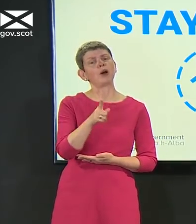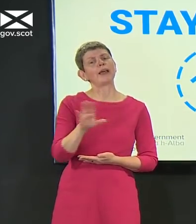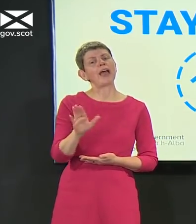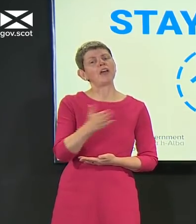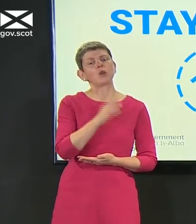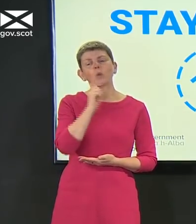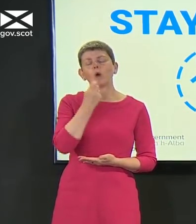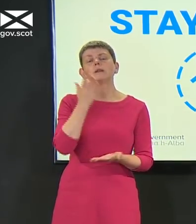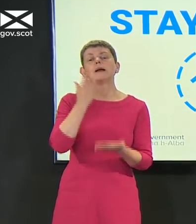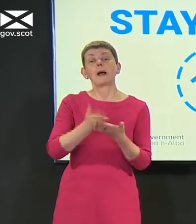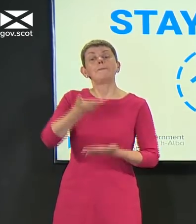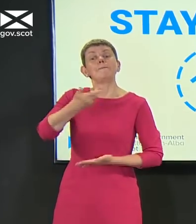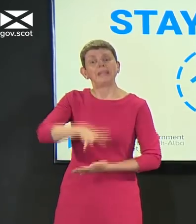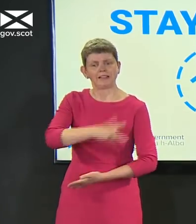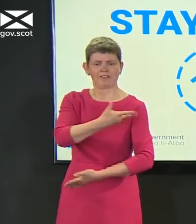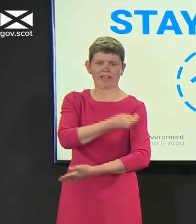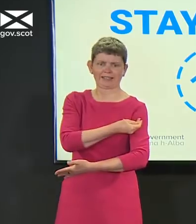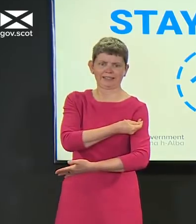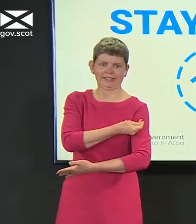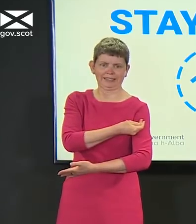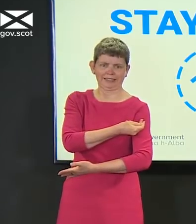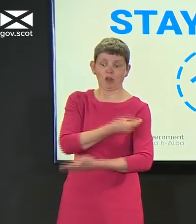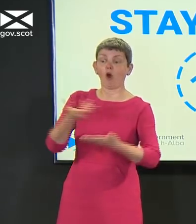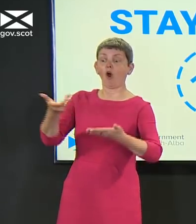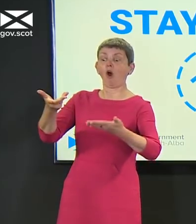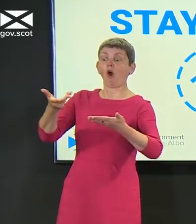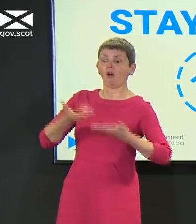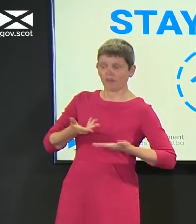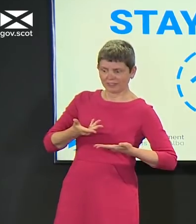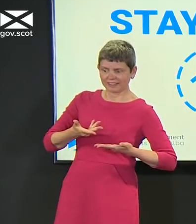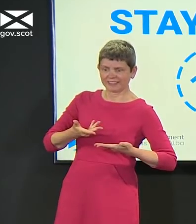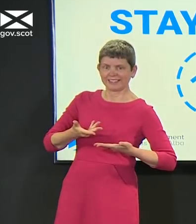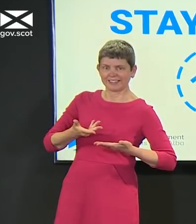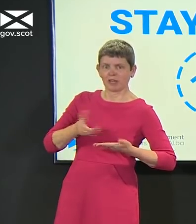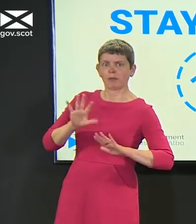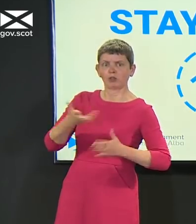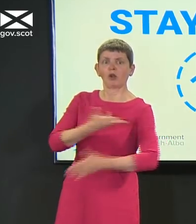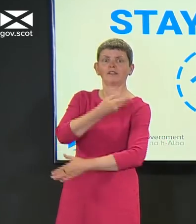have had the vaccine and again i use myself as an example of that I've had the offer I've had